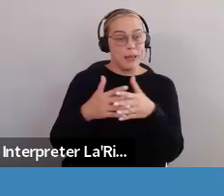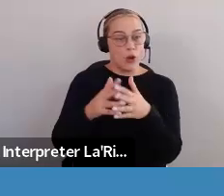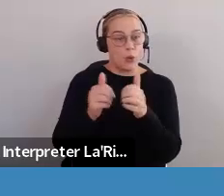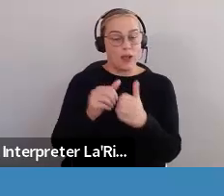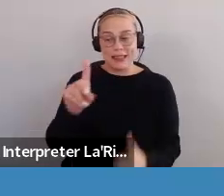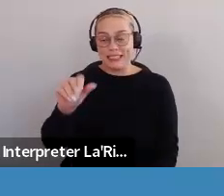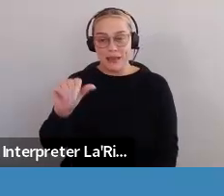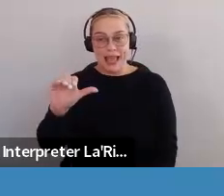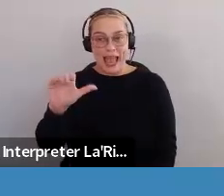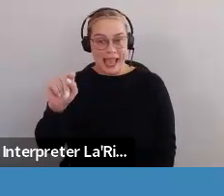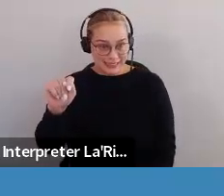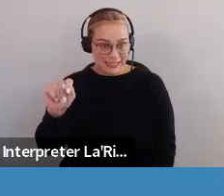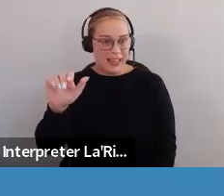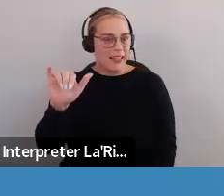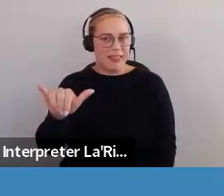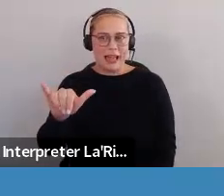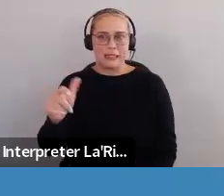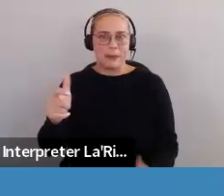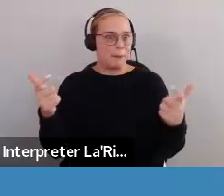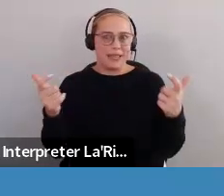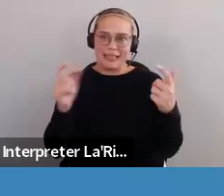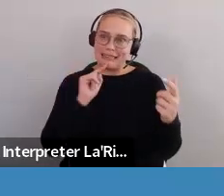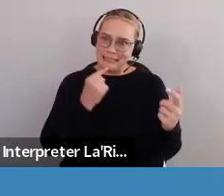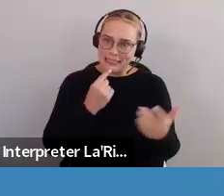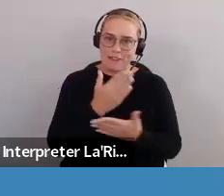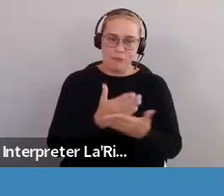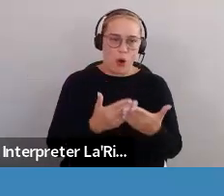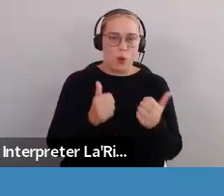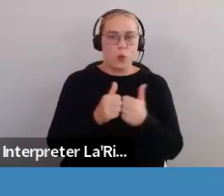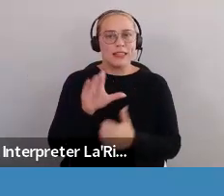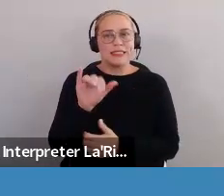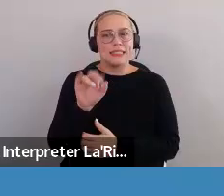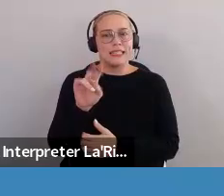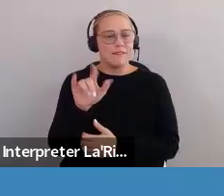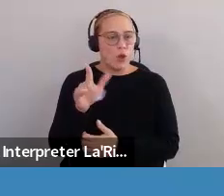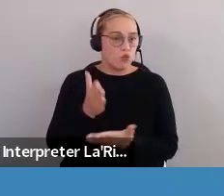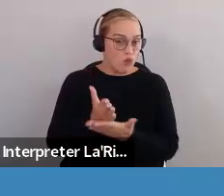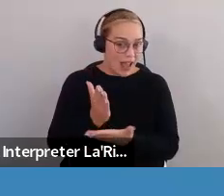Wonderful; I love that. The Americans With